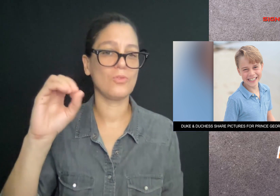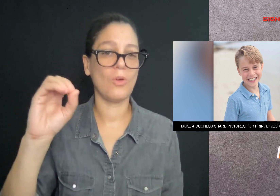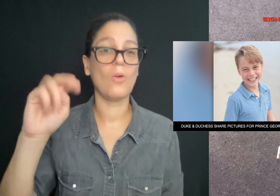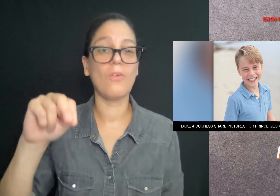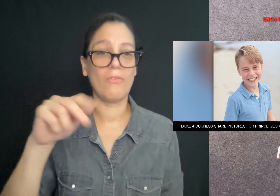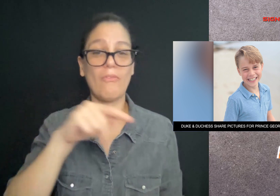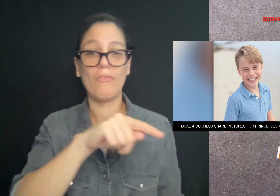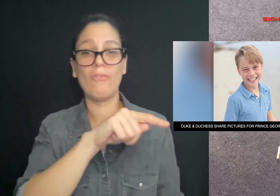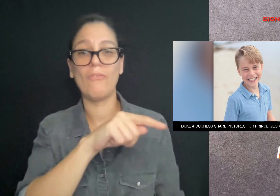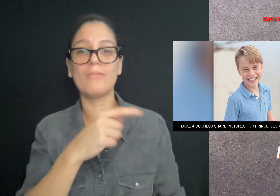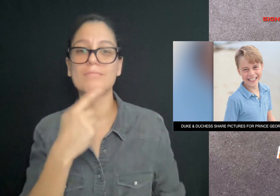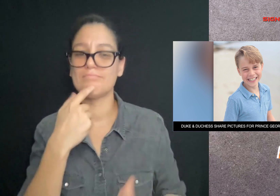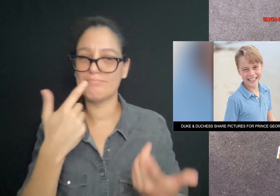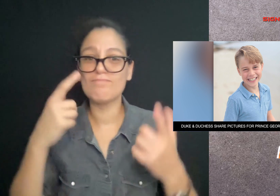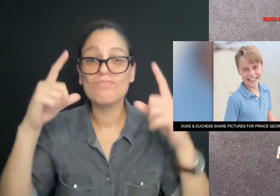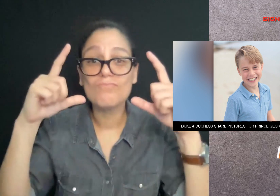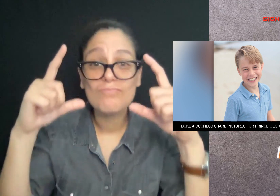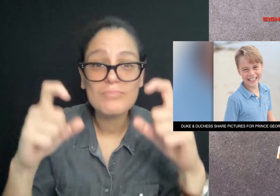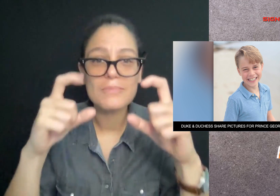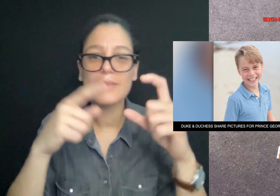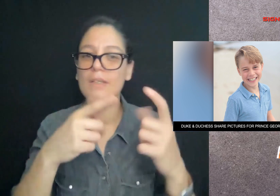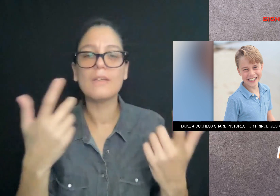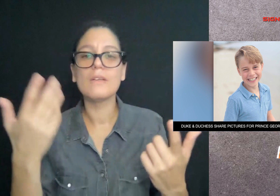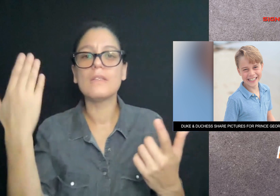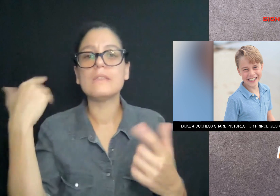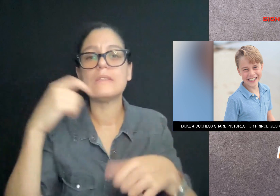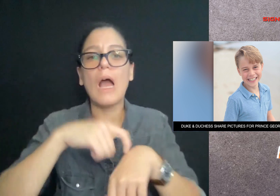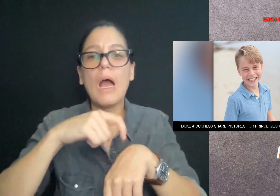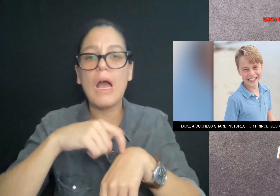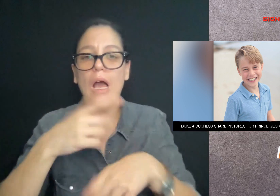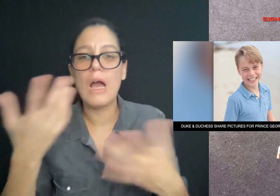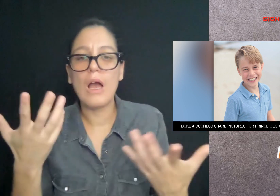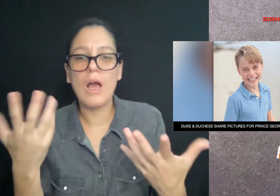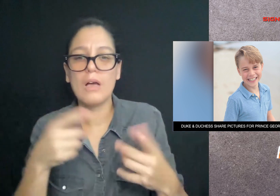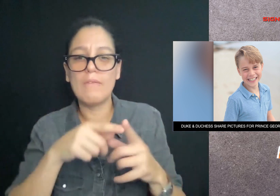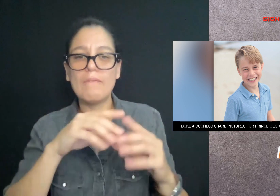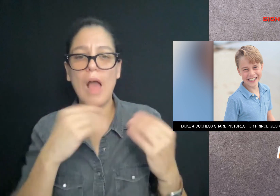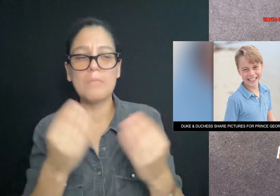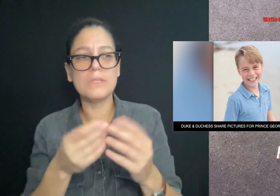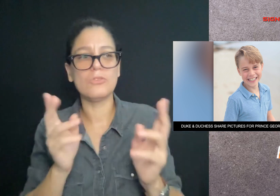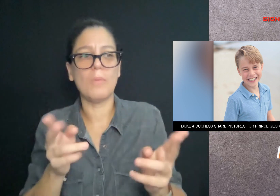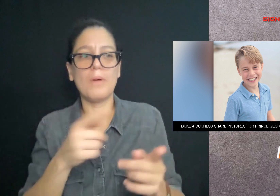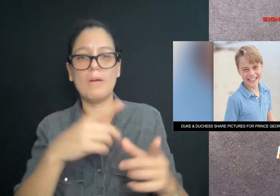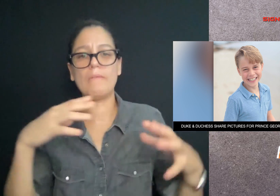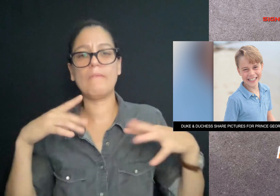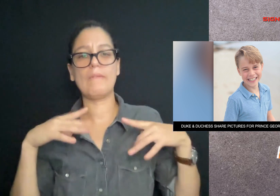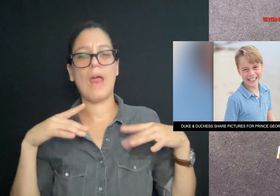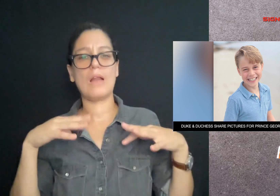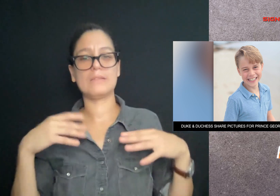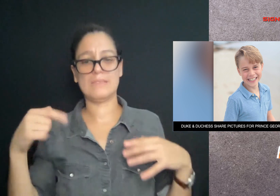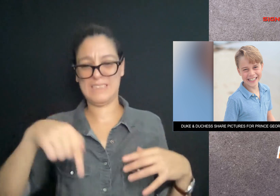Middleton she reportedly took the picture while the family was on vacation earlier this